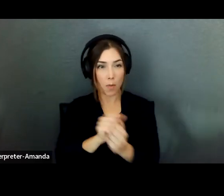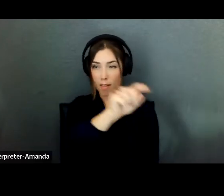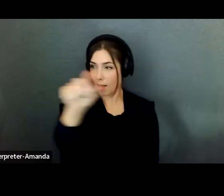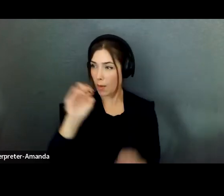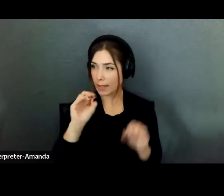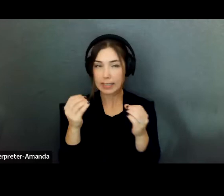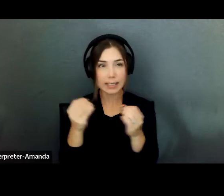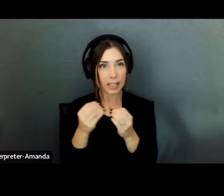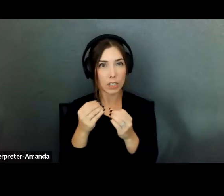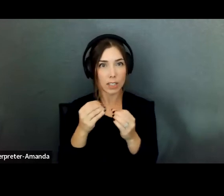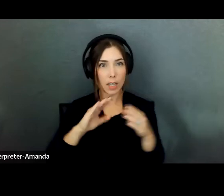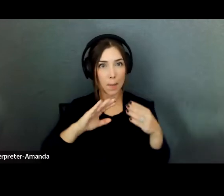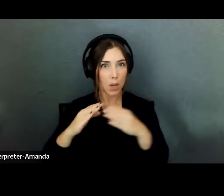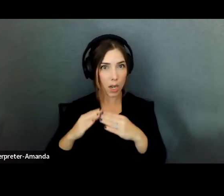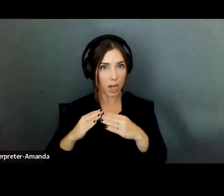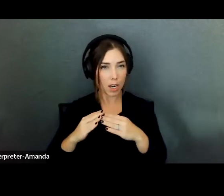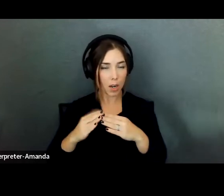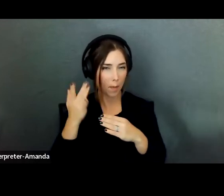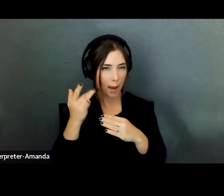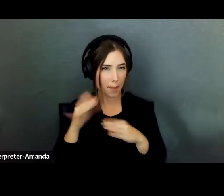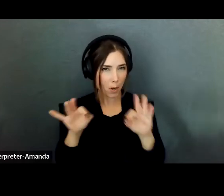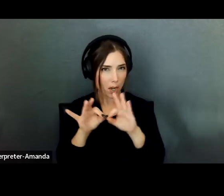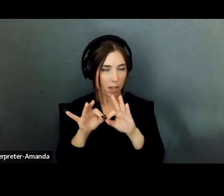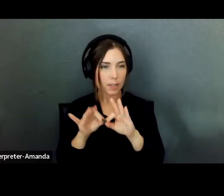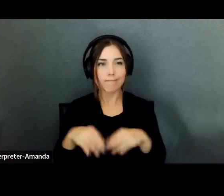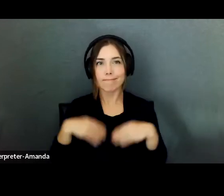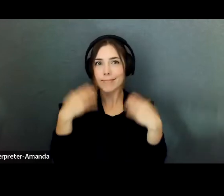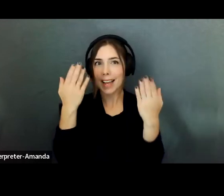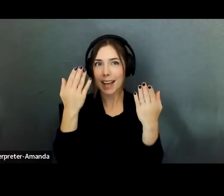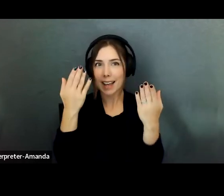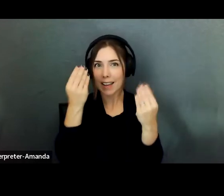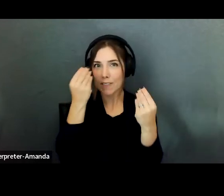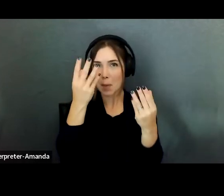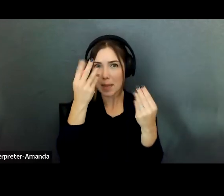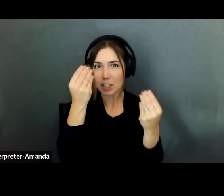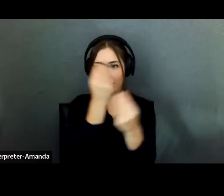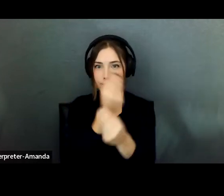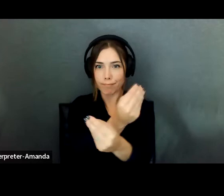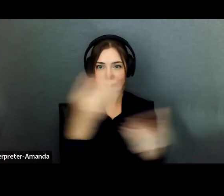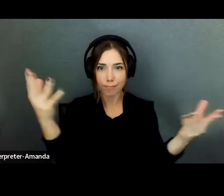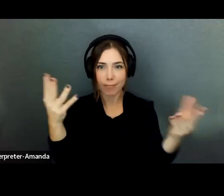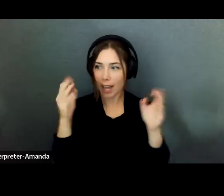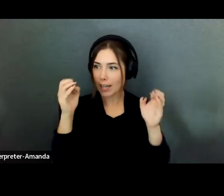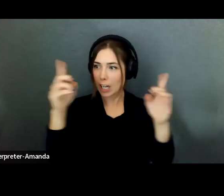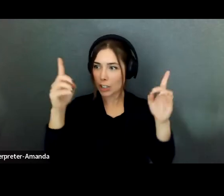dissemination and an educational awareness it really important to tap those partners to help you disseminate the information.